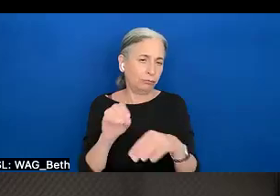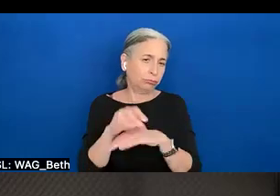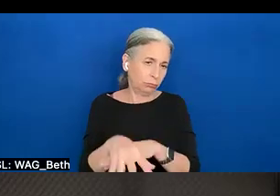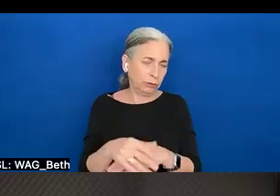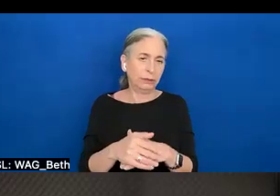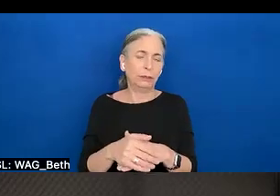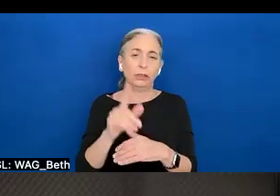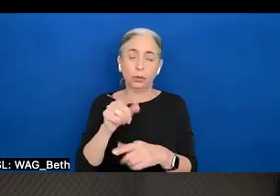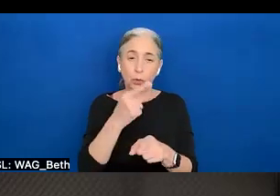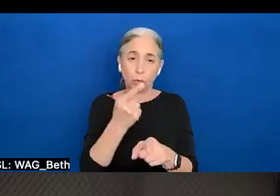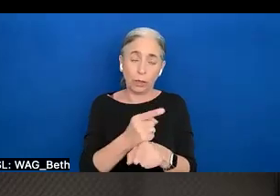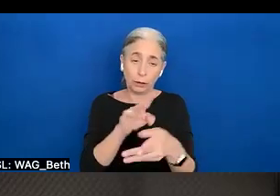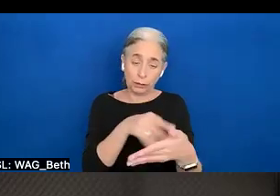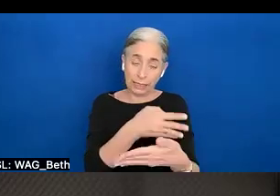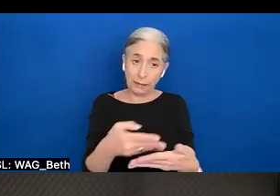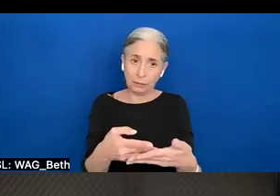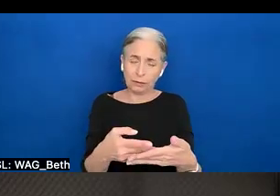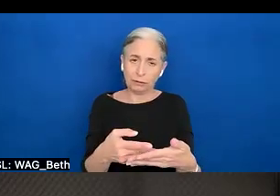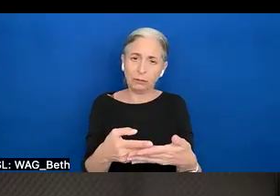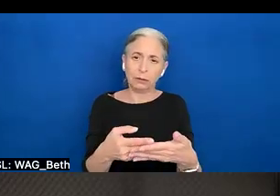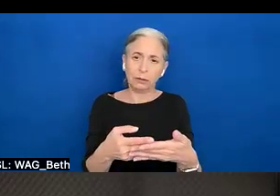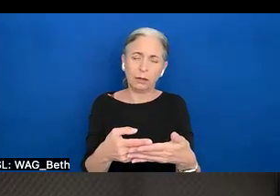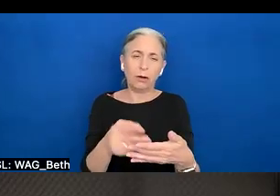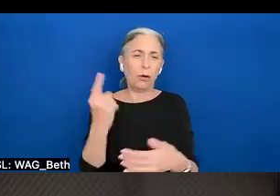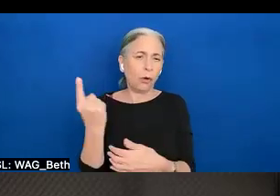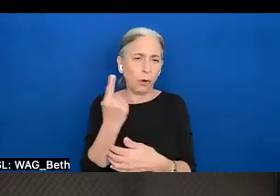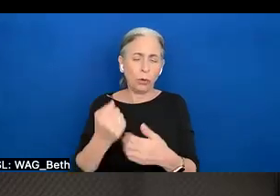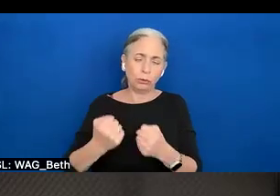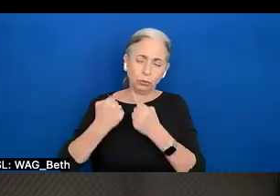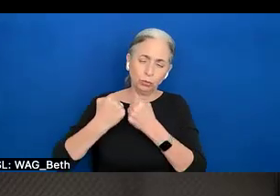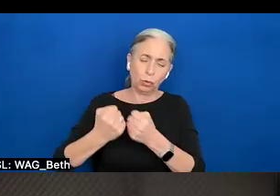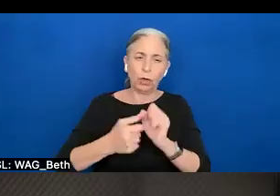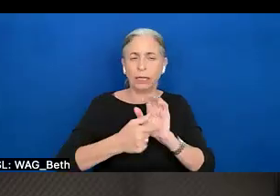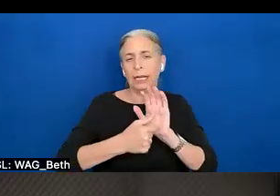Irregular tables are almost always a strong indicator